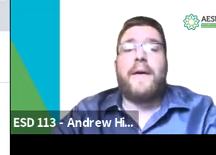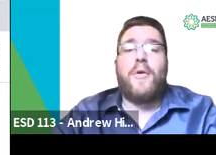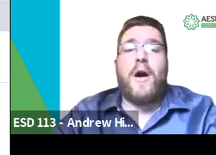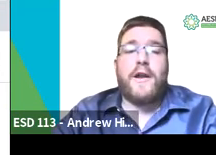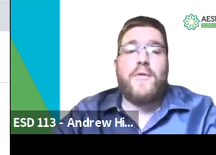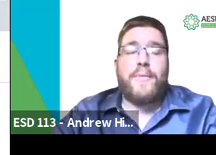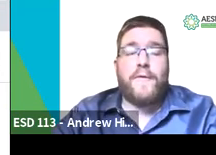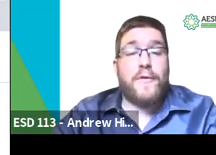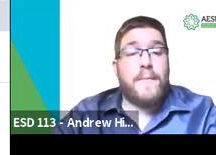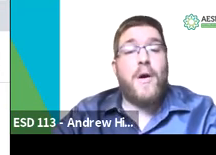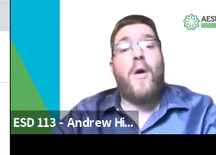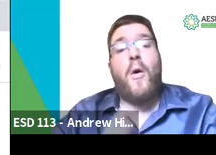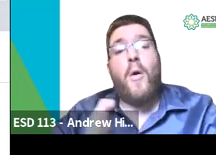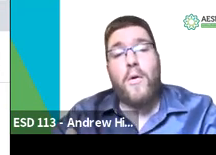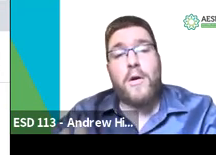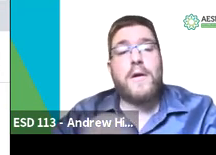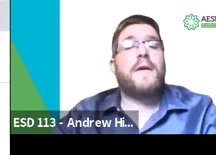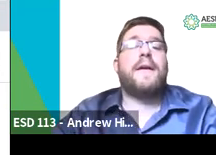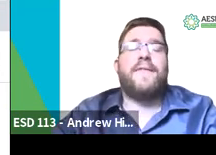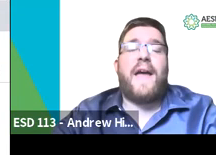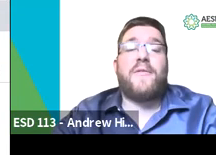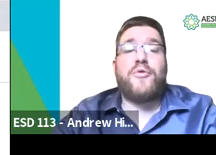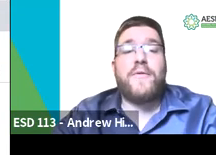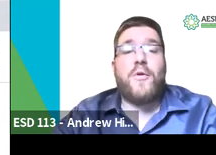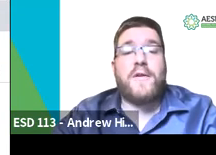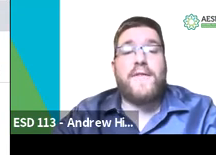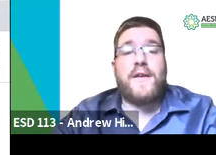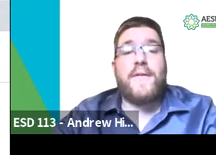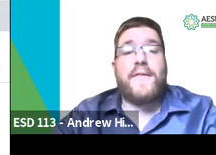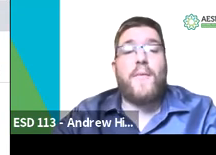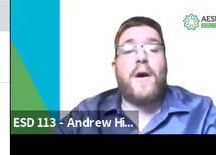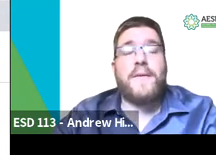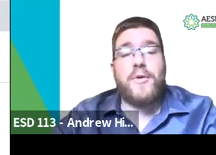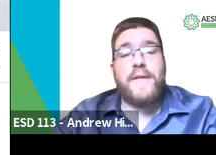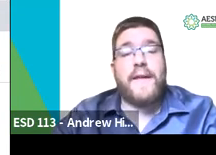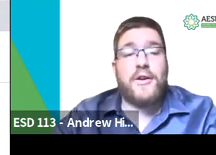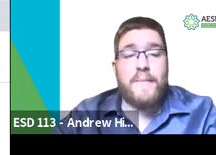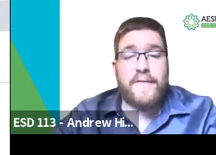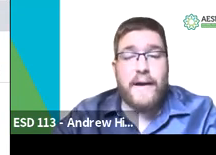ESD 113 - Andrew Hickman: It will auto upload for them or if they have a pre recorded video that they want to put it, they could grab a file.